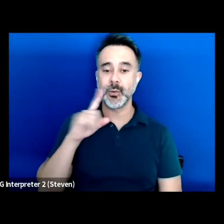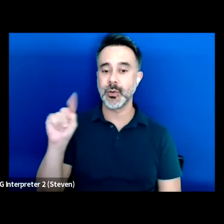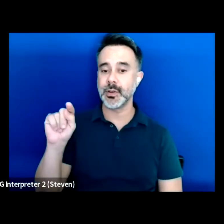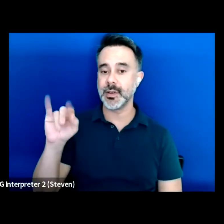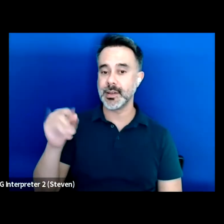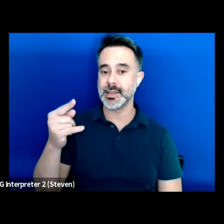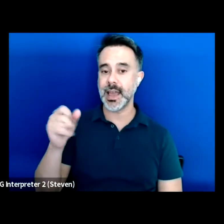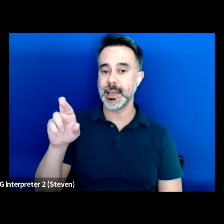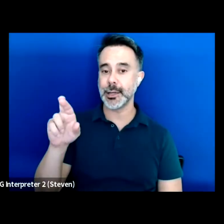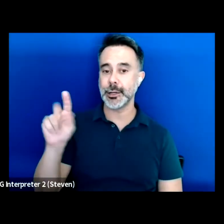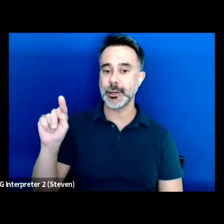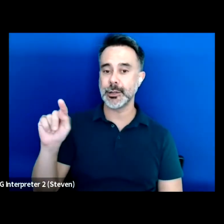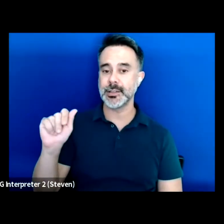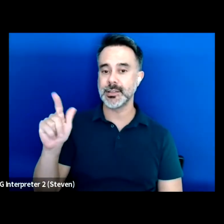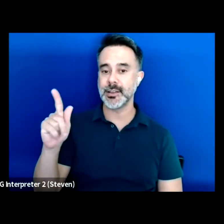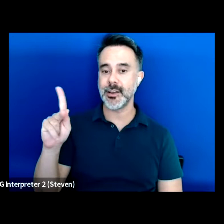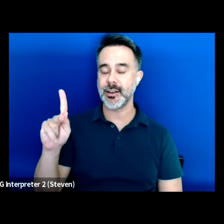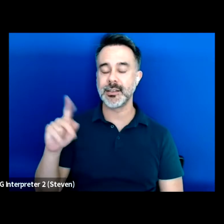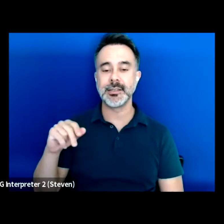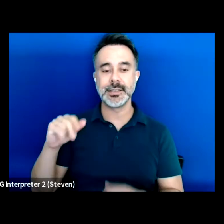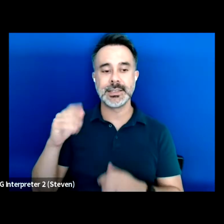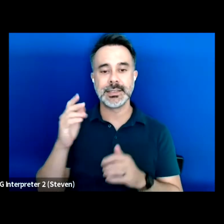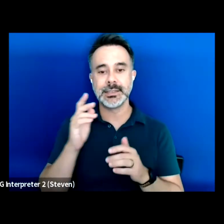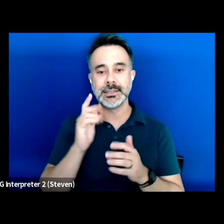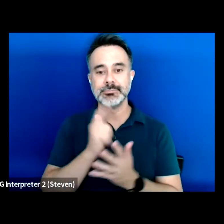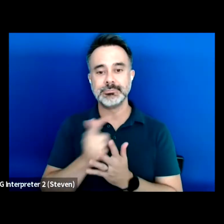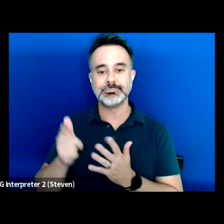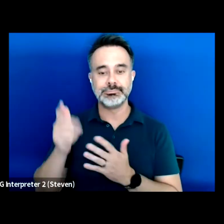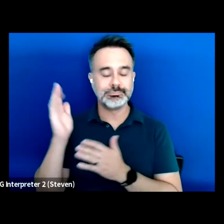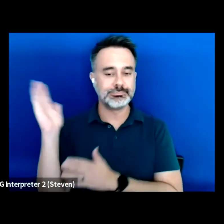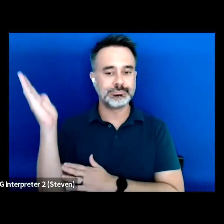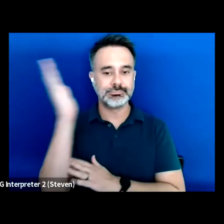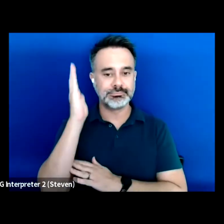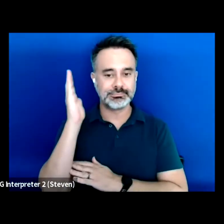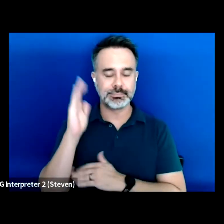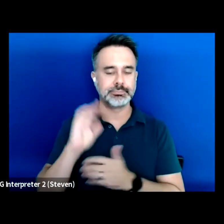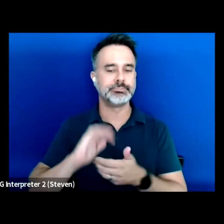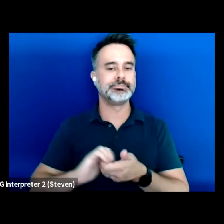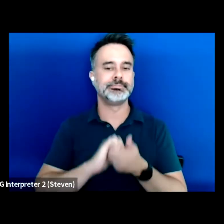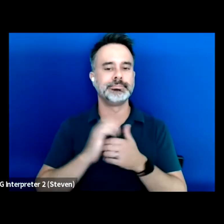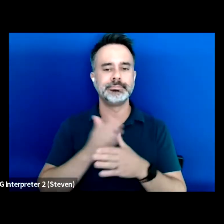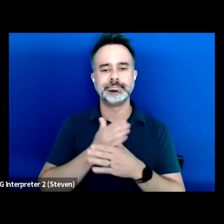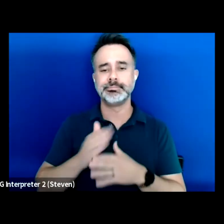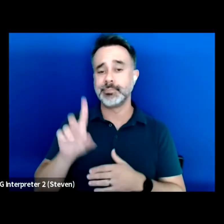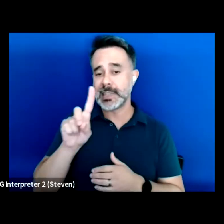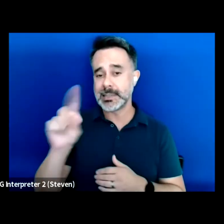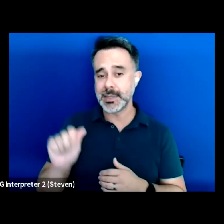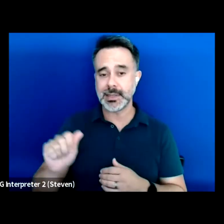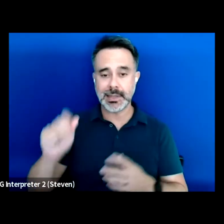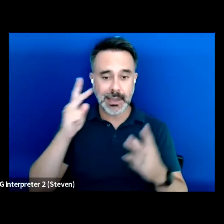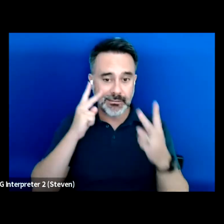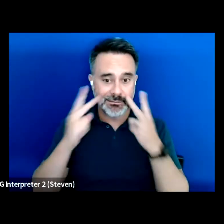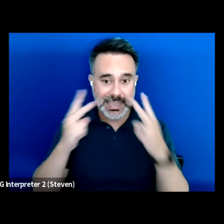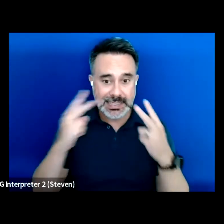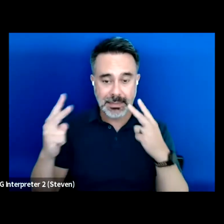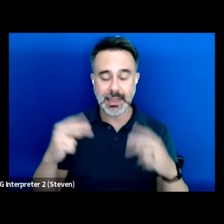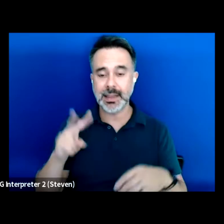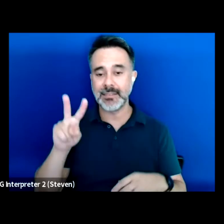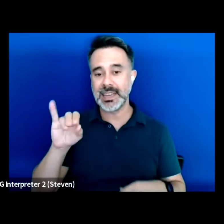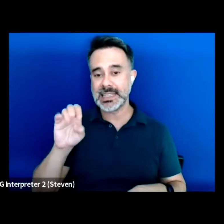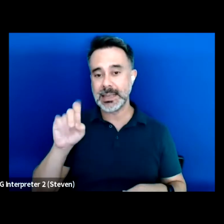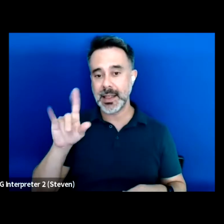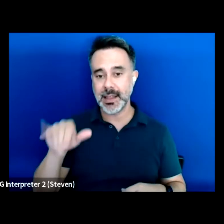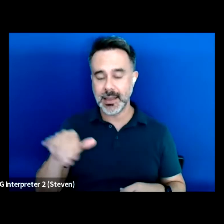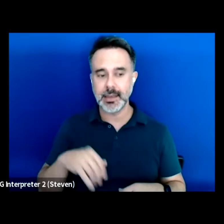you can visit the streamed text link at tinyurl.com/longmoreoptions.